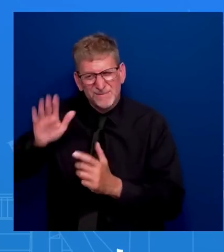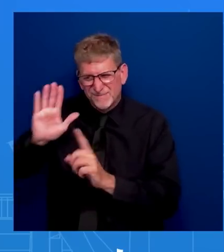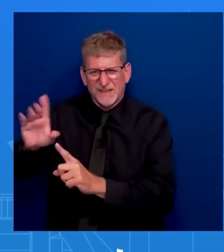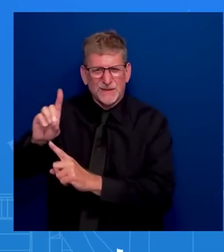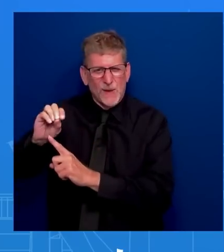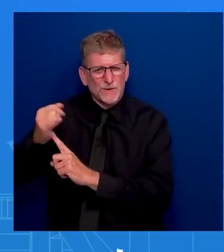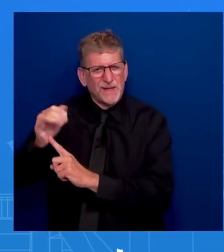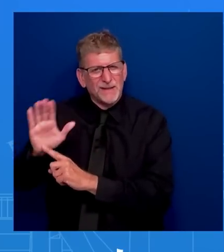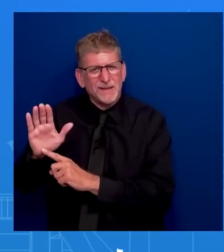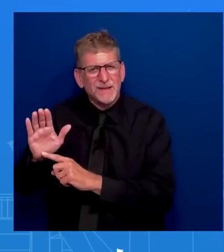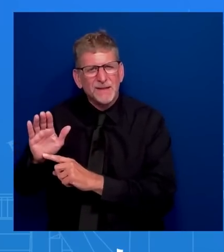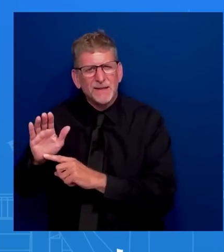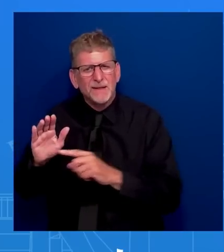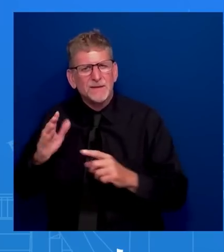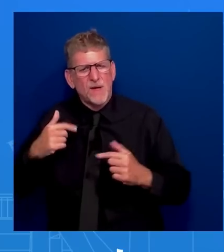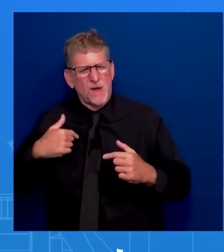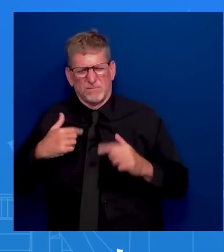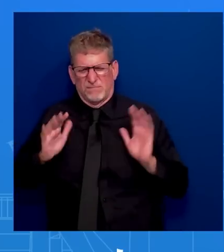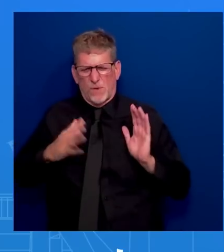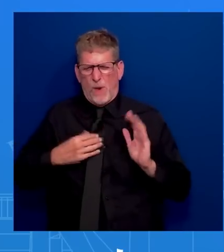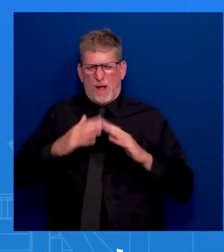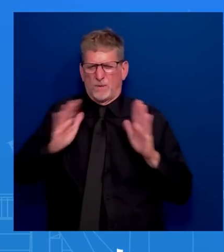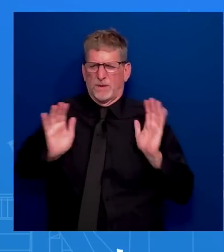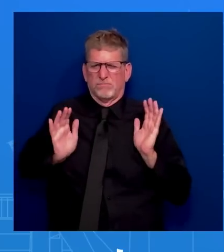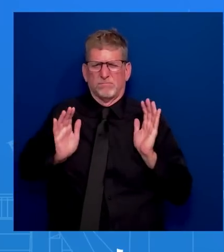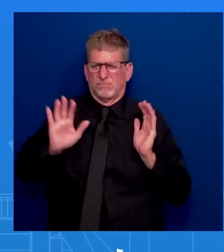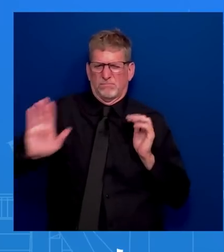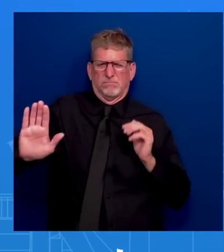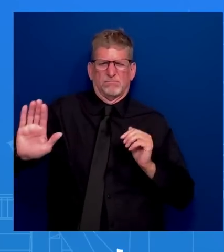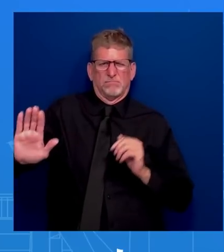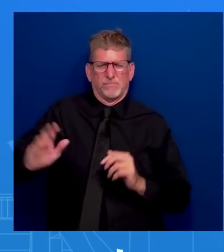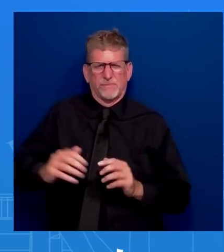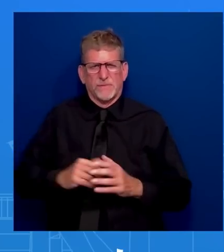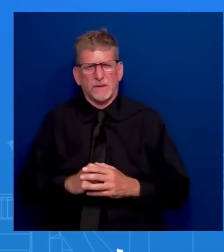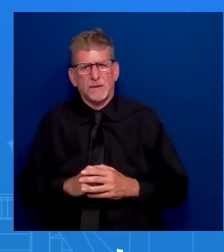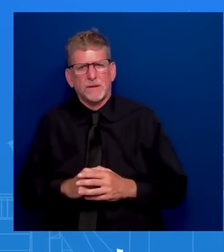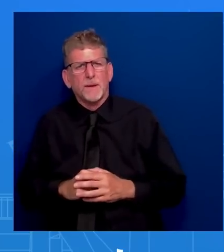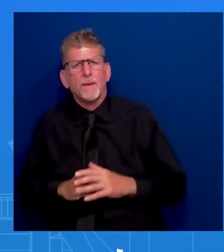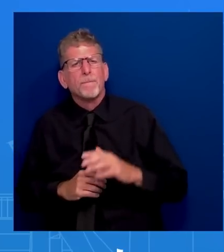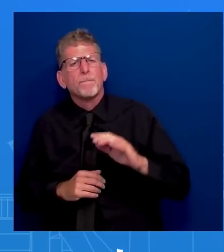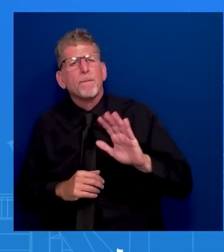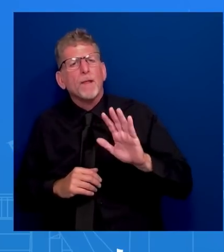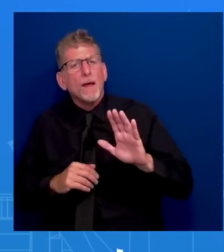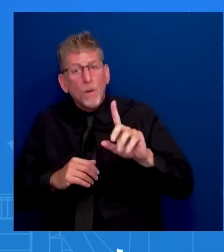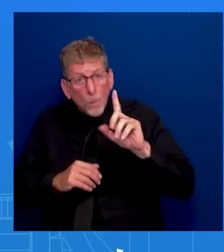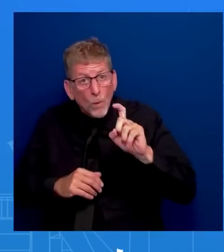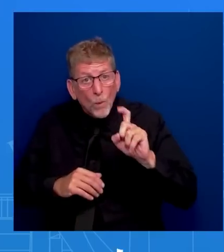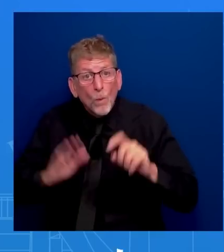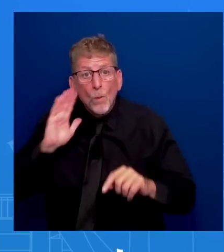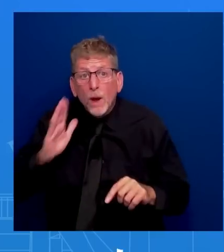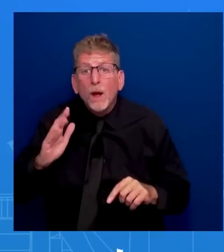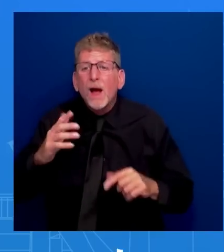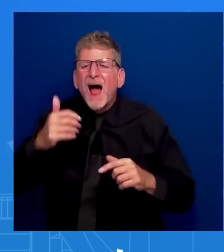whether or not there would be any sort of briefings -- whether any briefings would be made between the Justice Department and the White House,